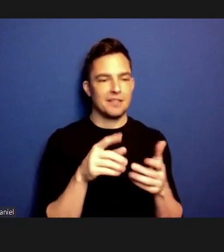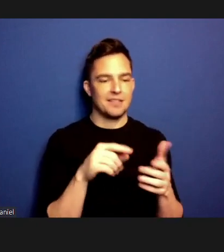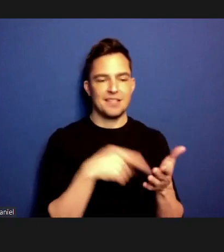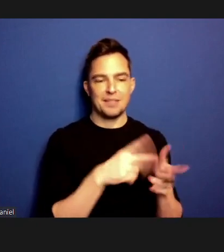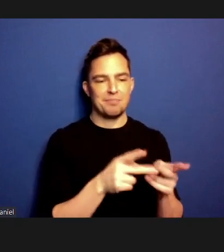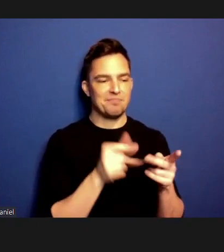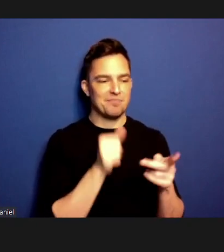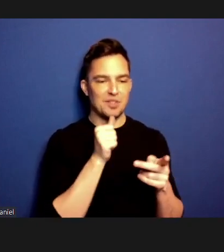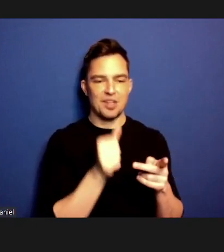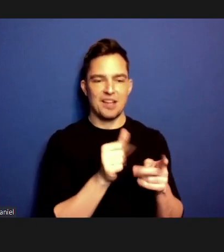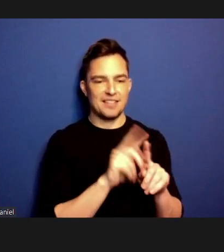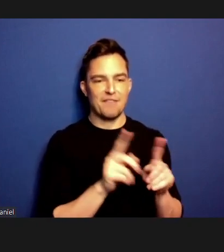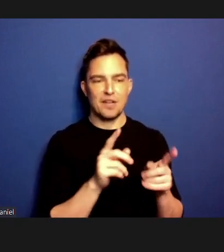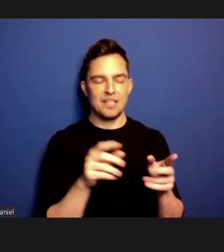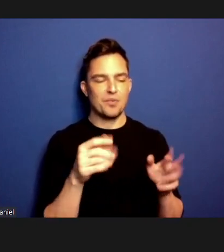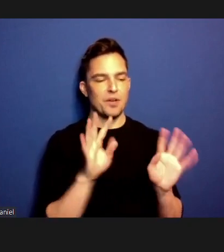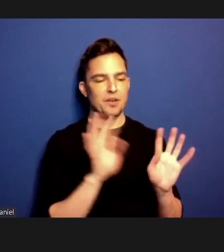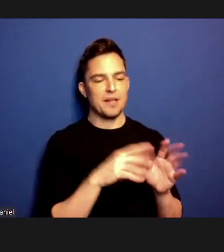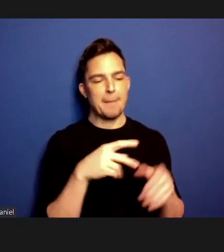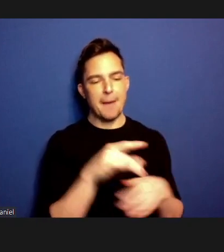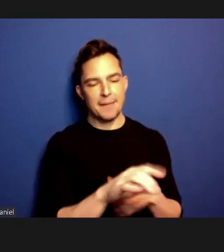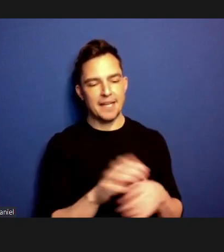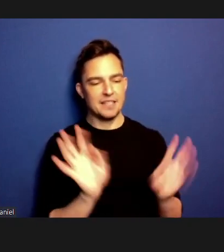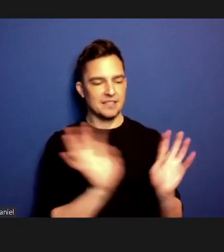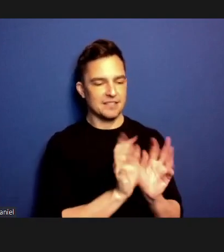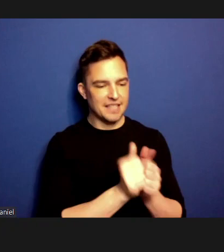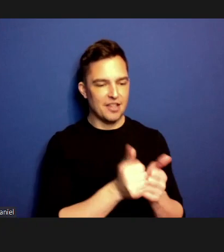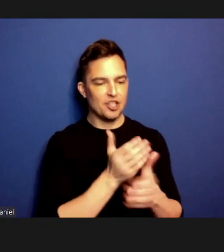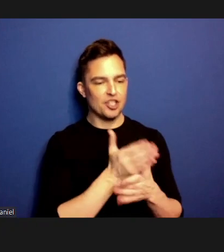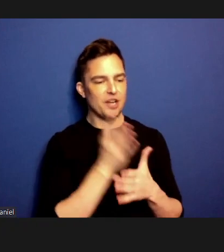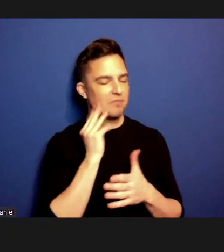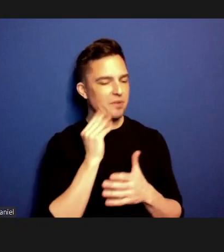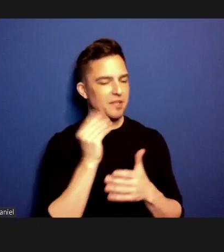in public. We were sharing experiences and thinking about the dynamics that we were all